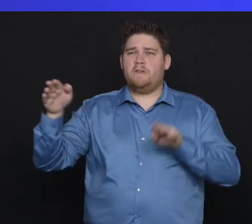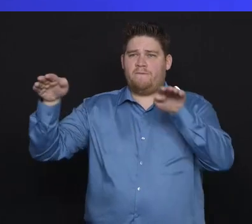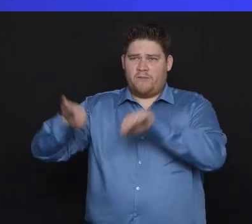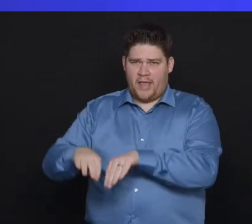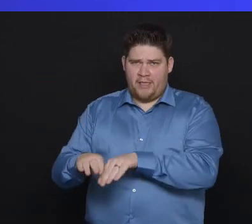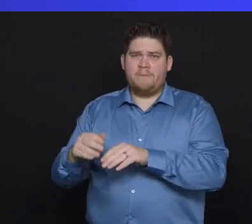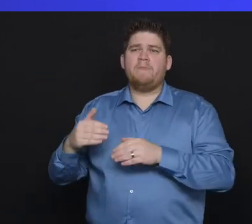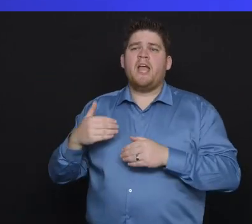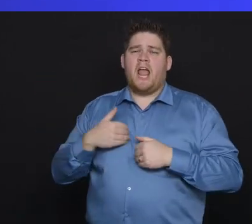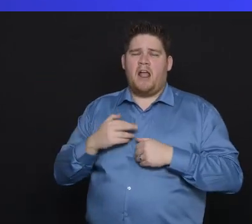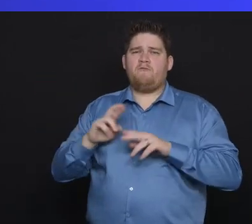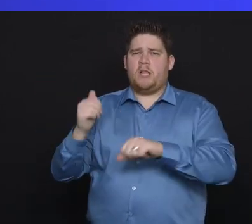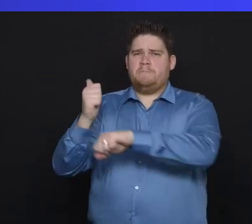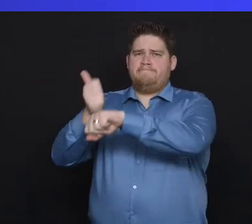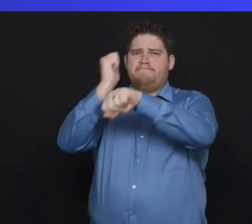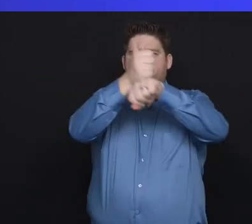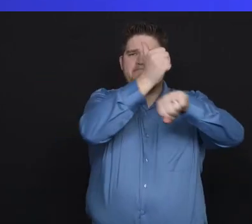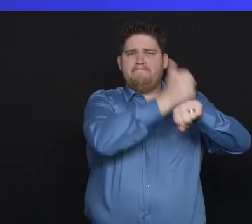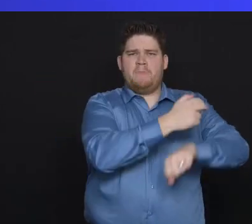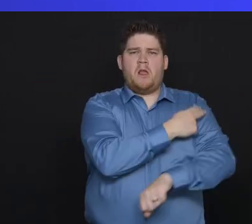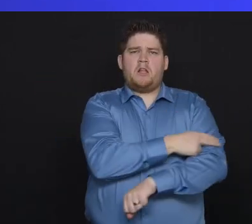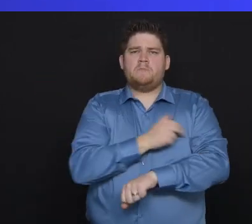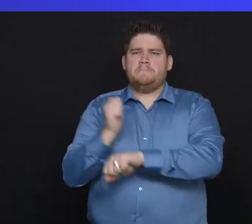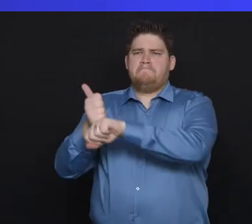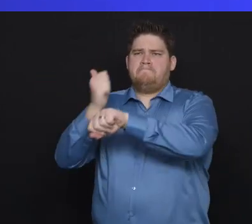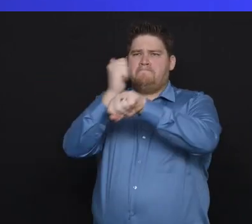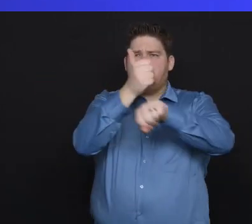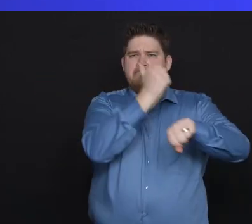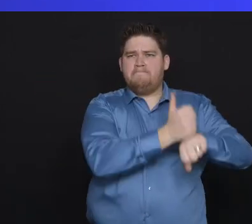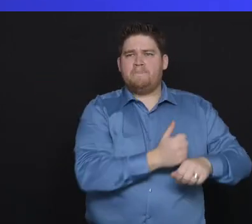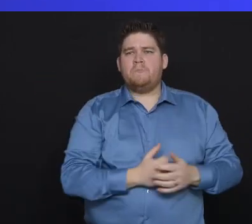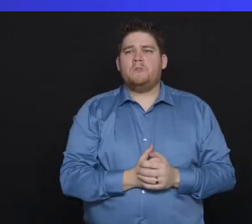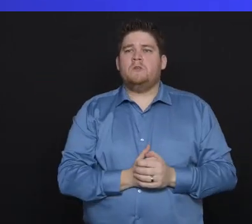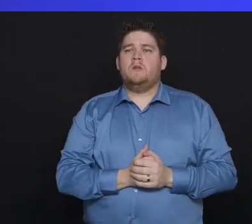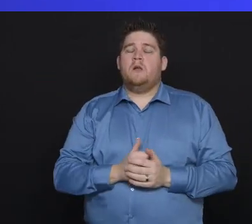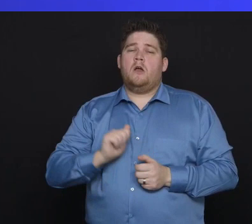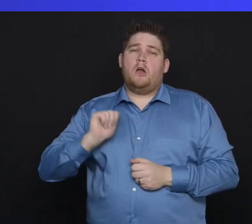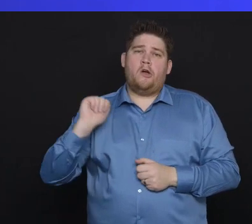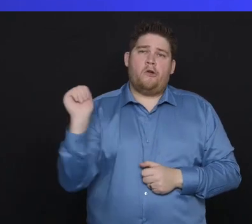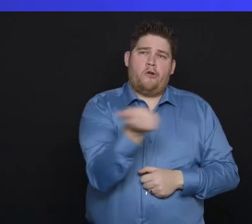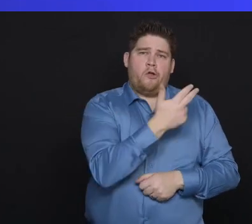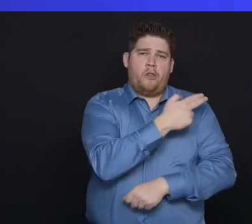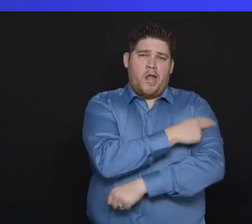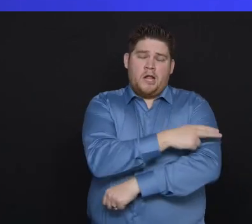been as a rule enormously supportive and cooperative and we want to express our appreciation to them as well.